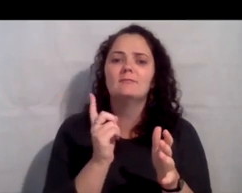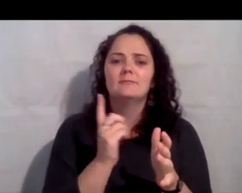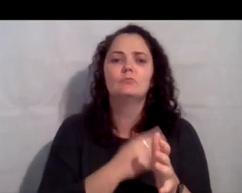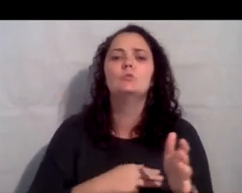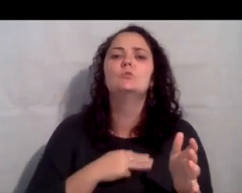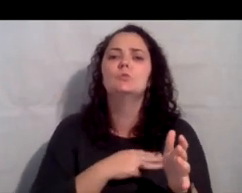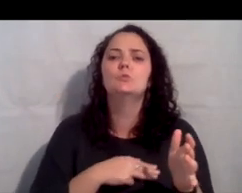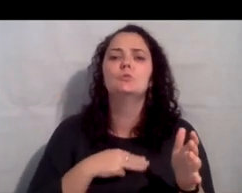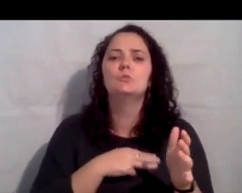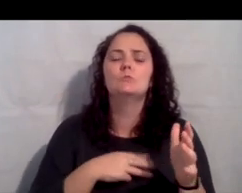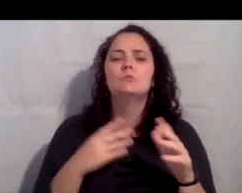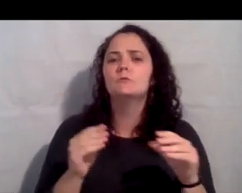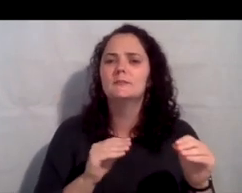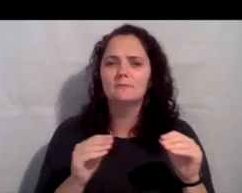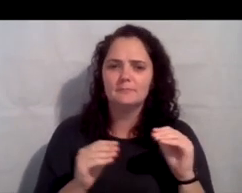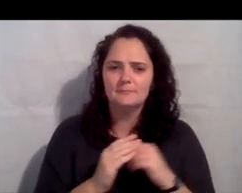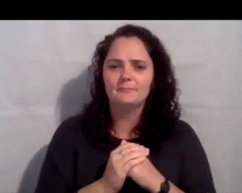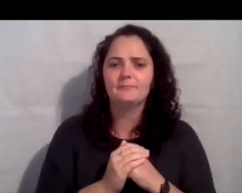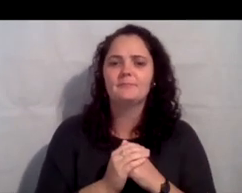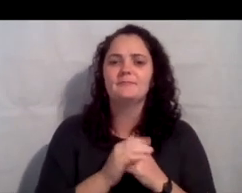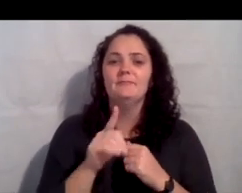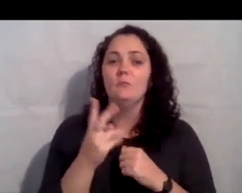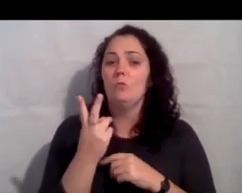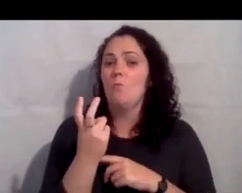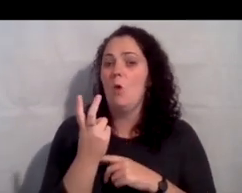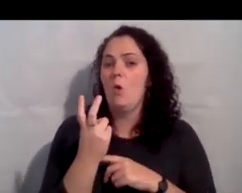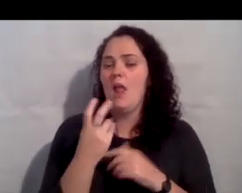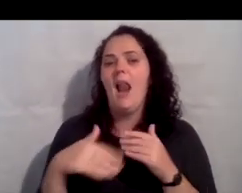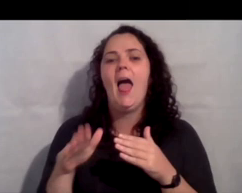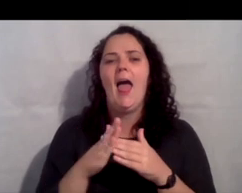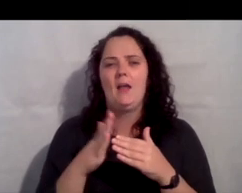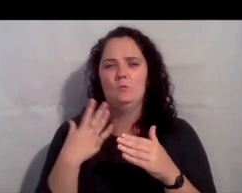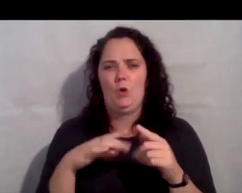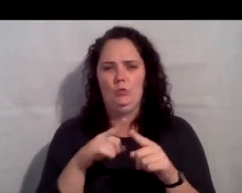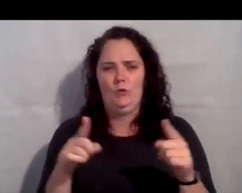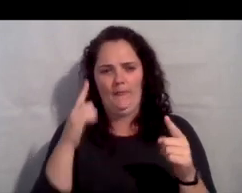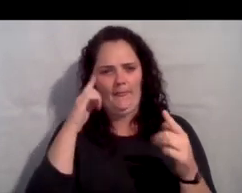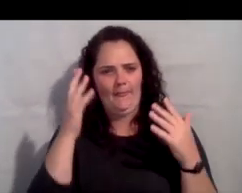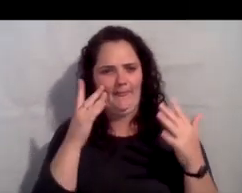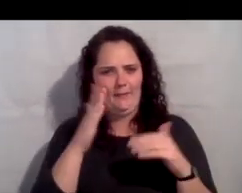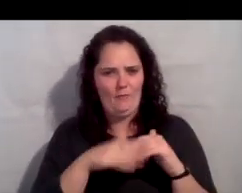Alright if we go to the next one now, these last two artists are the two that I really want to focus on and have you think about and put into